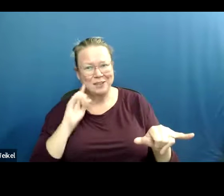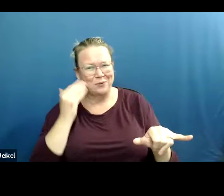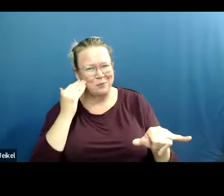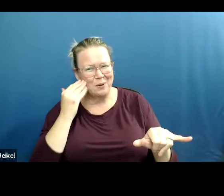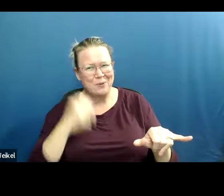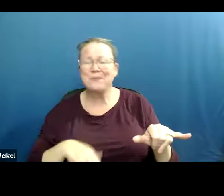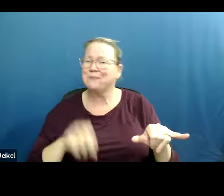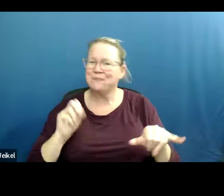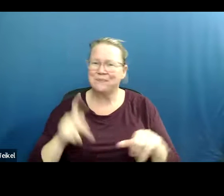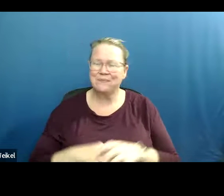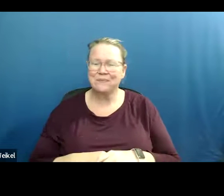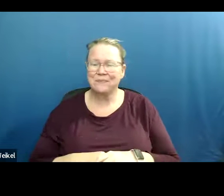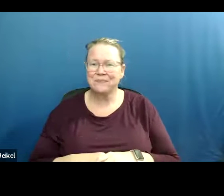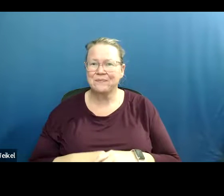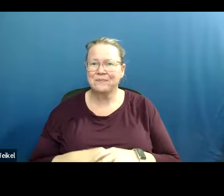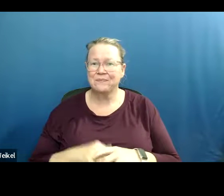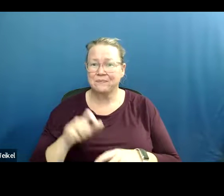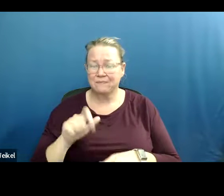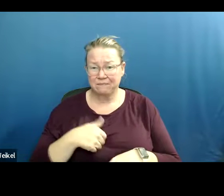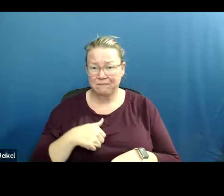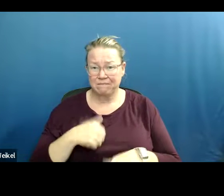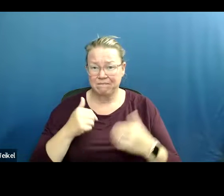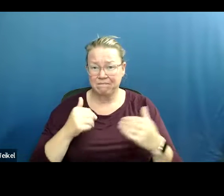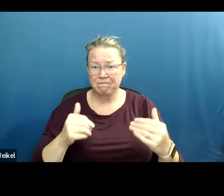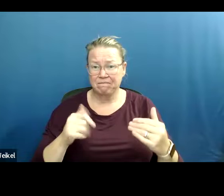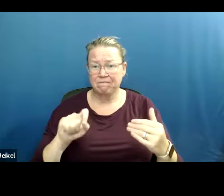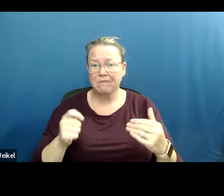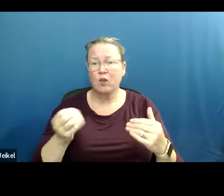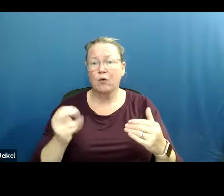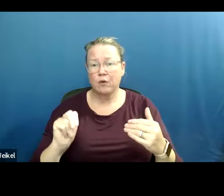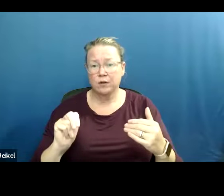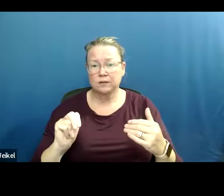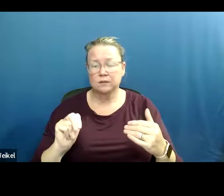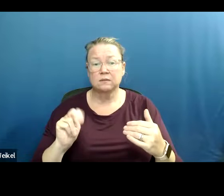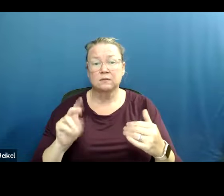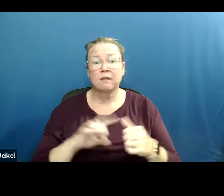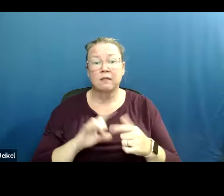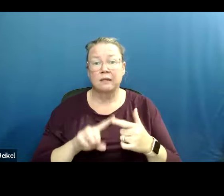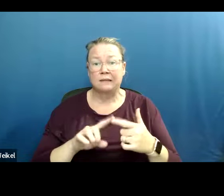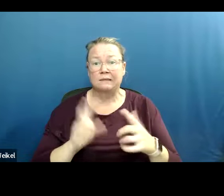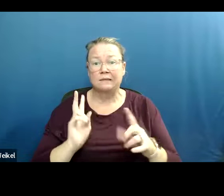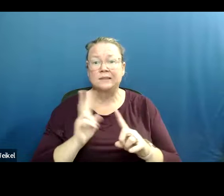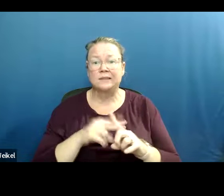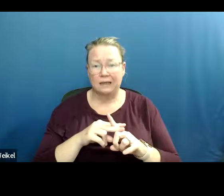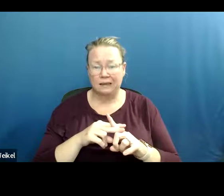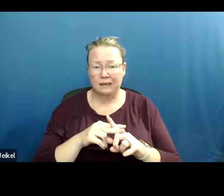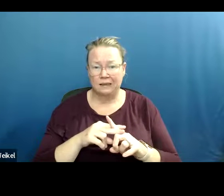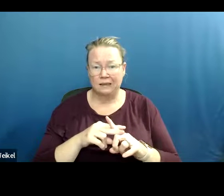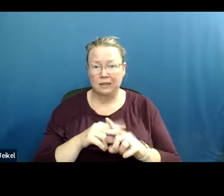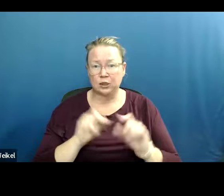Harm (He/Him): Okay, so I'm gonna turn this Harm (He/Him): on and then assign Harm (He/Him): you